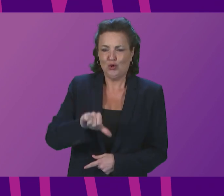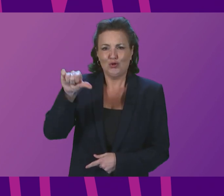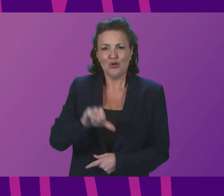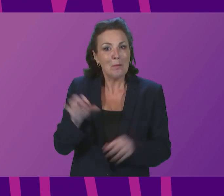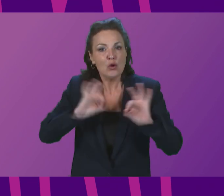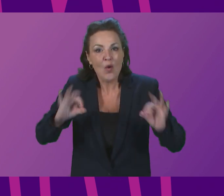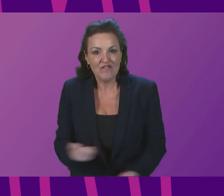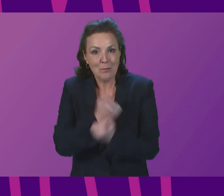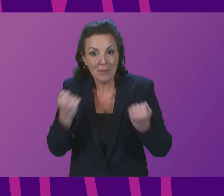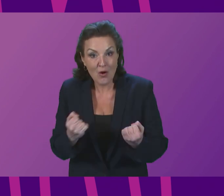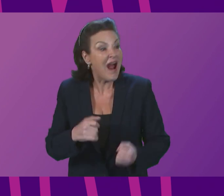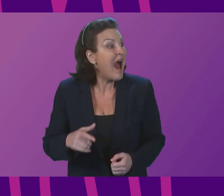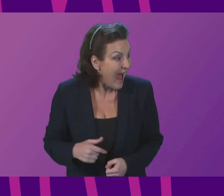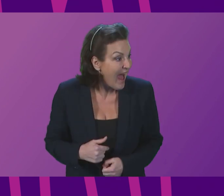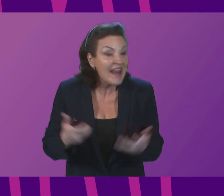That is what is called making this Parliament independent.